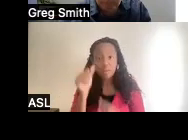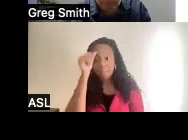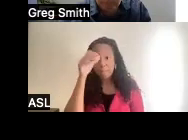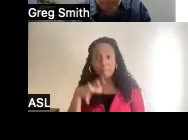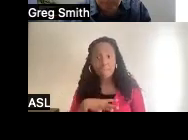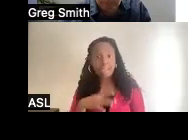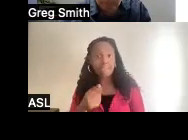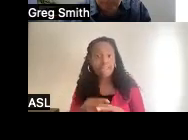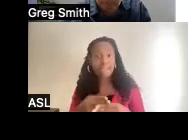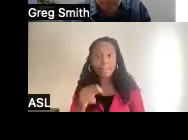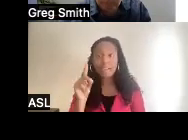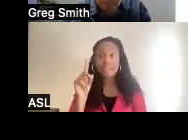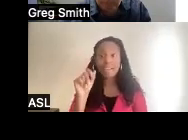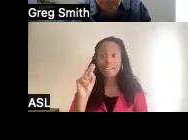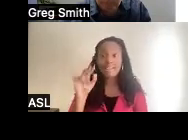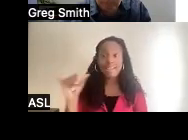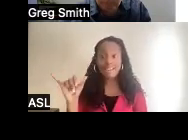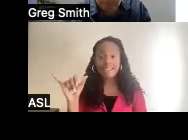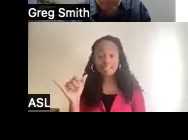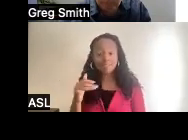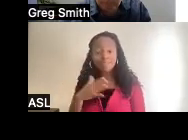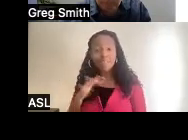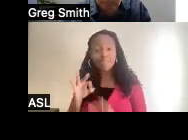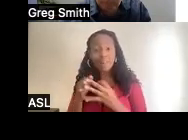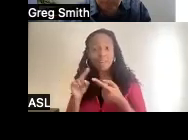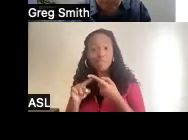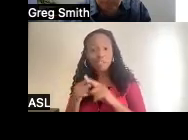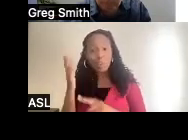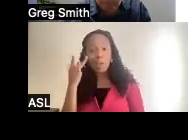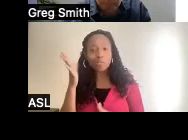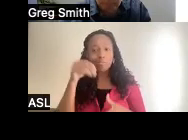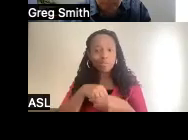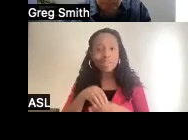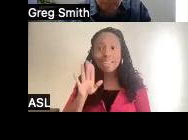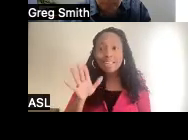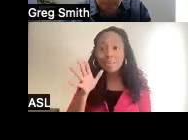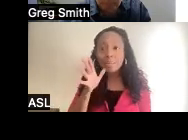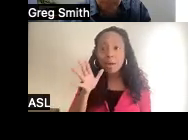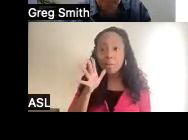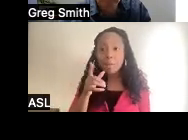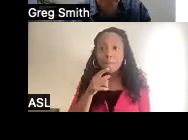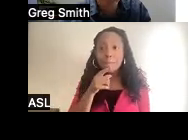family friend of ours that is why we got involved into it his mother brought um the need and the